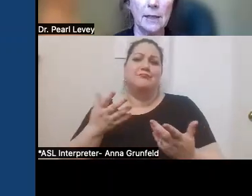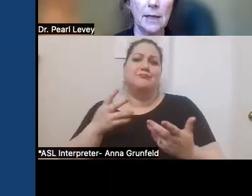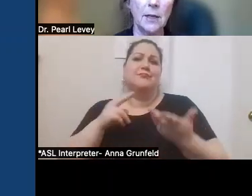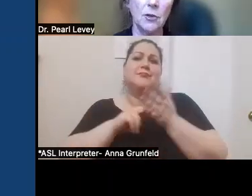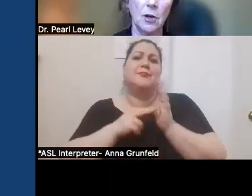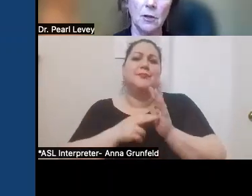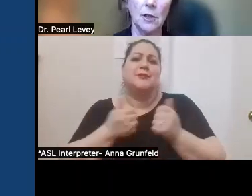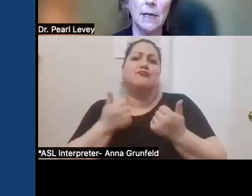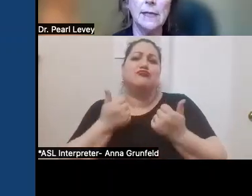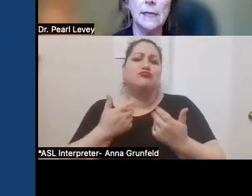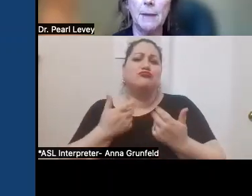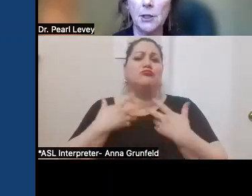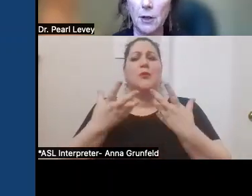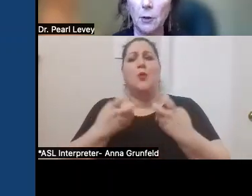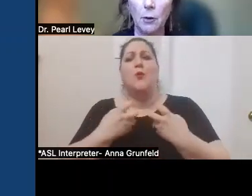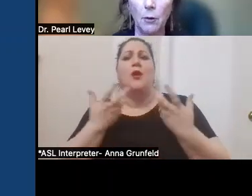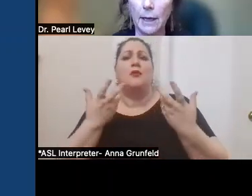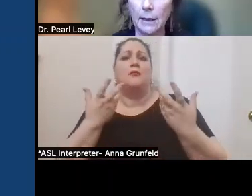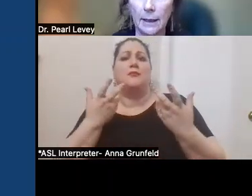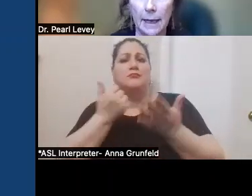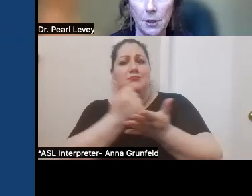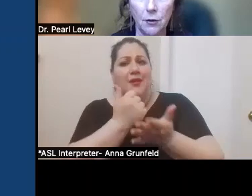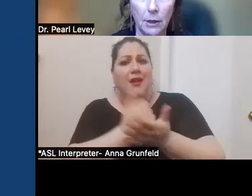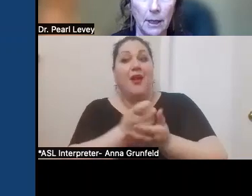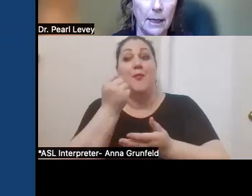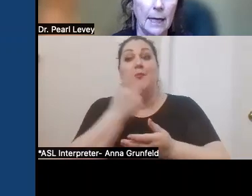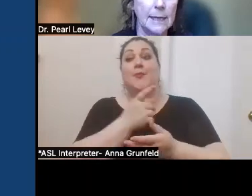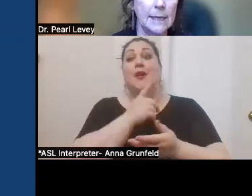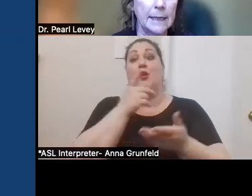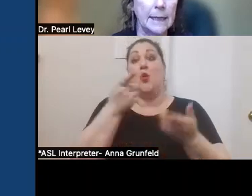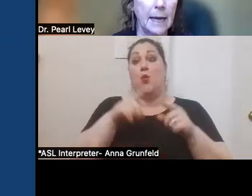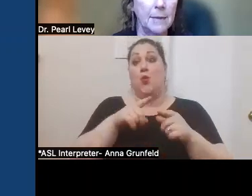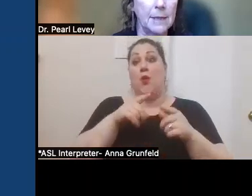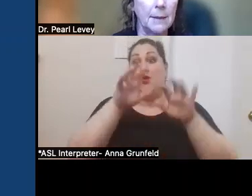it and you can't speak to that when writing letters from licensing exams